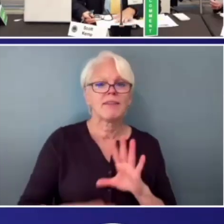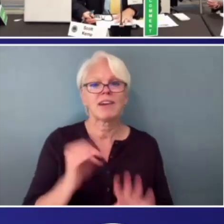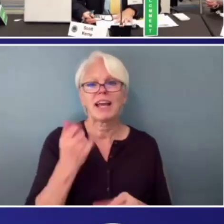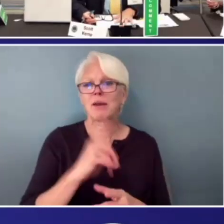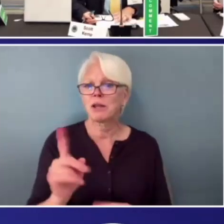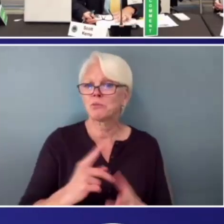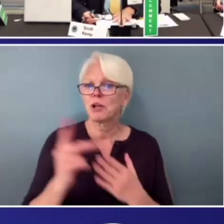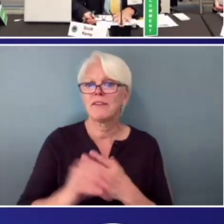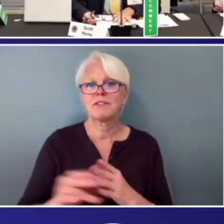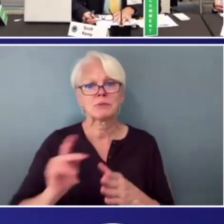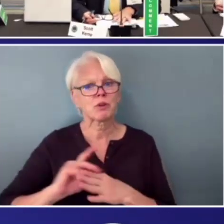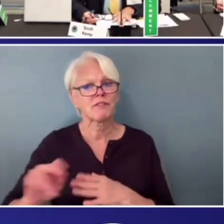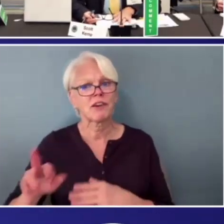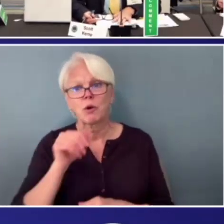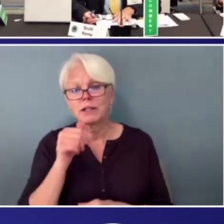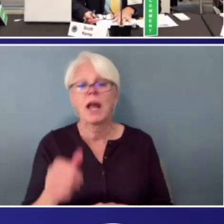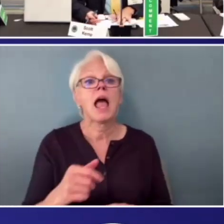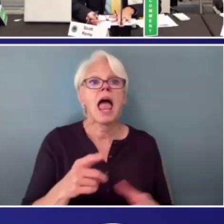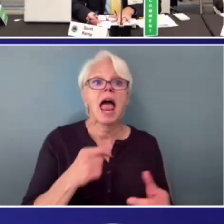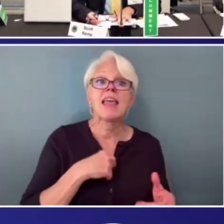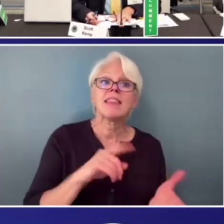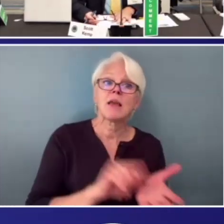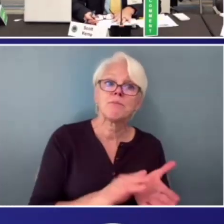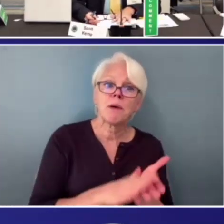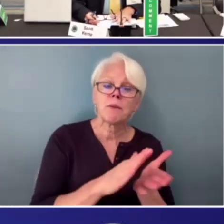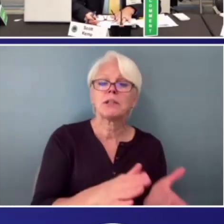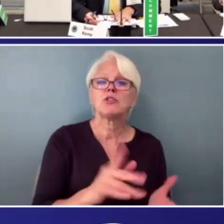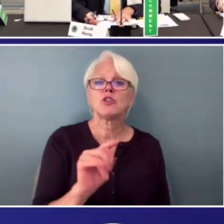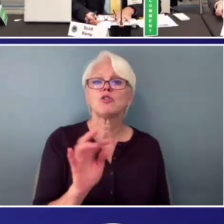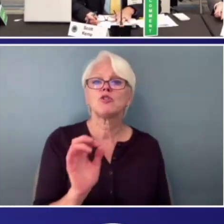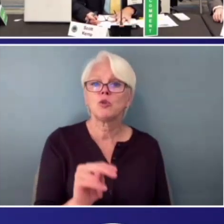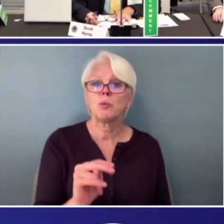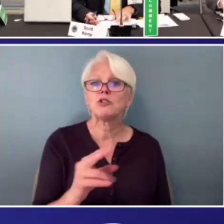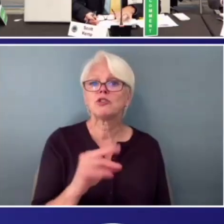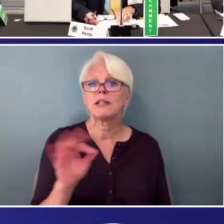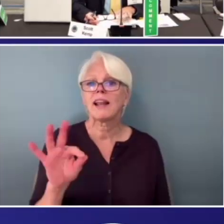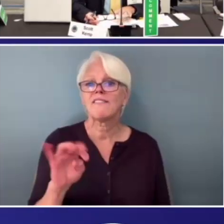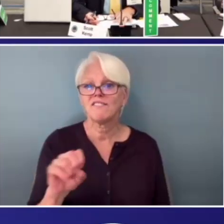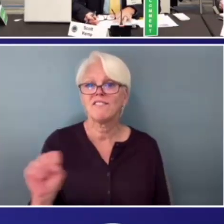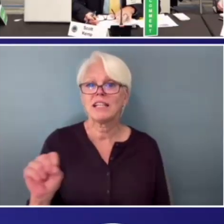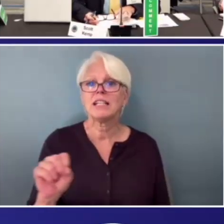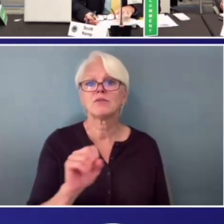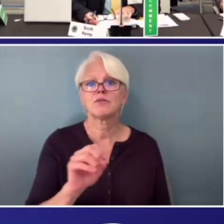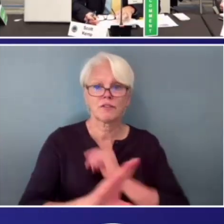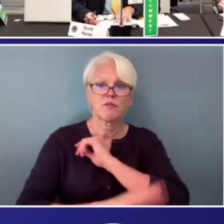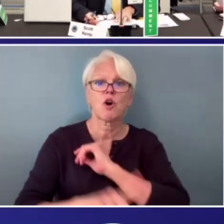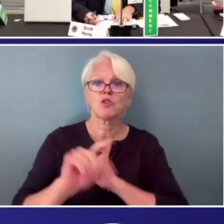and they published their tuition and fees for fall 2026. So for students that are applying to that